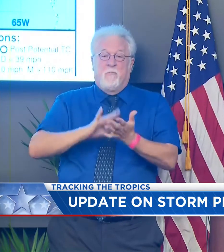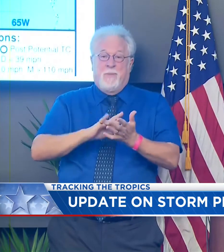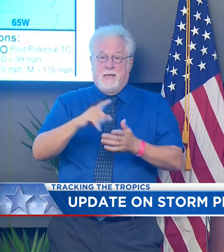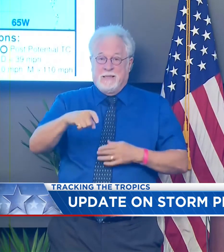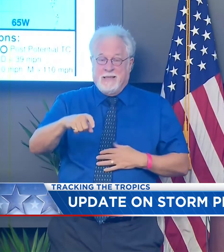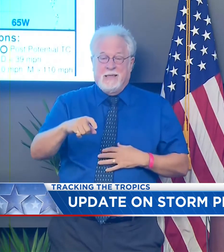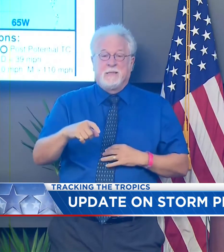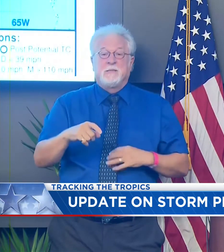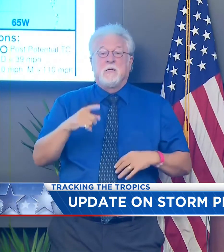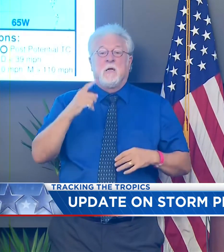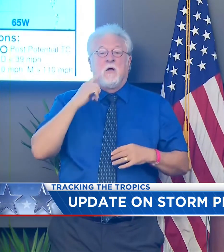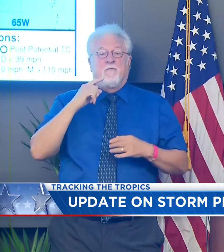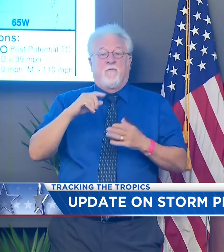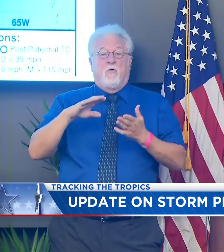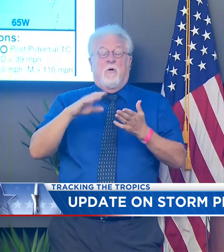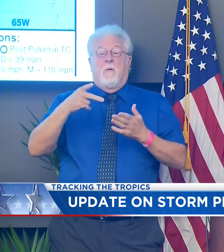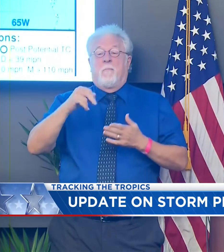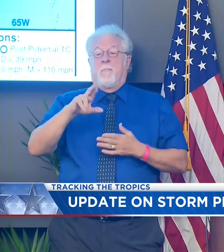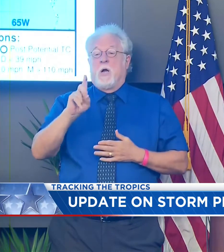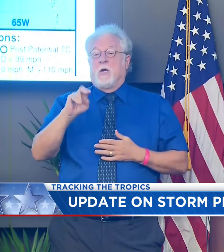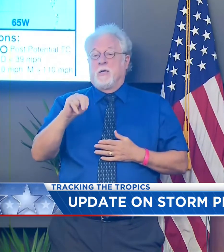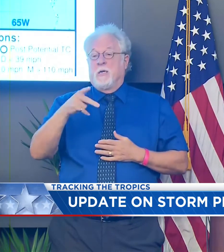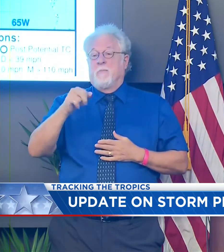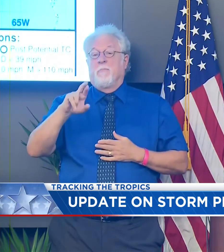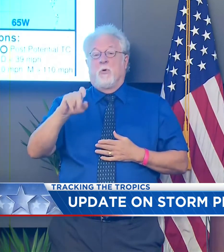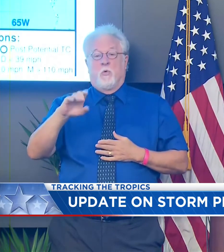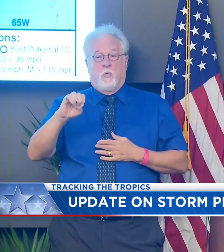PAROLE AGENTS ARE ASSISTING WITH EVACUATIONS AND HOSPITAL